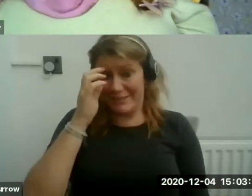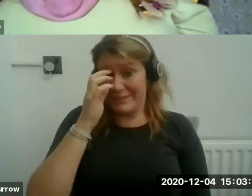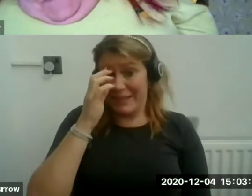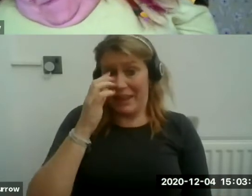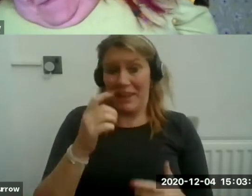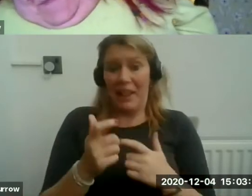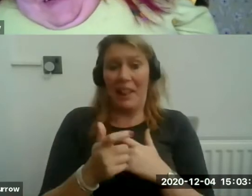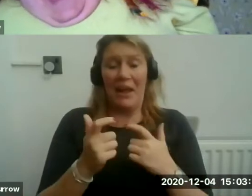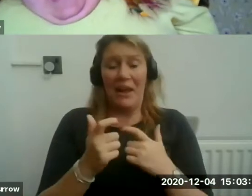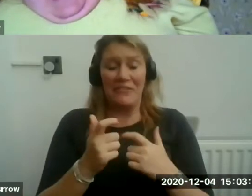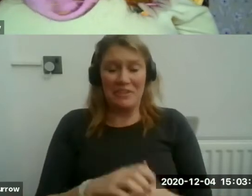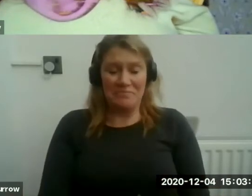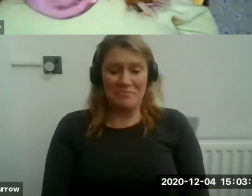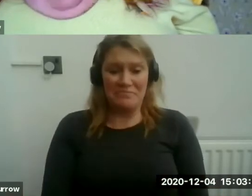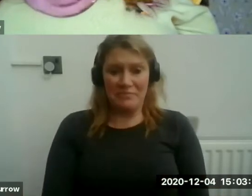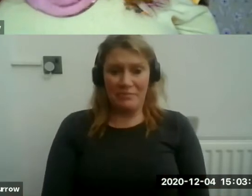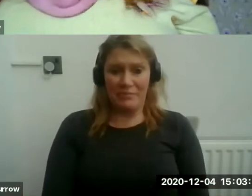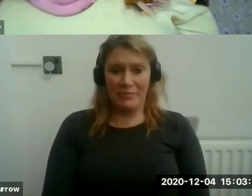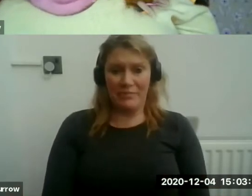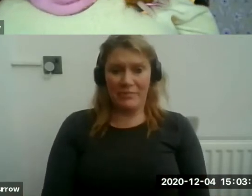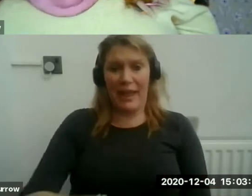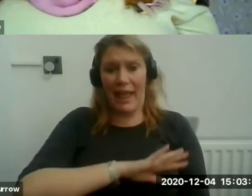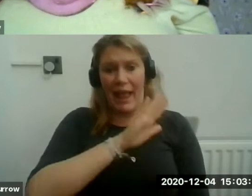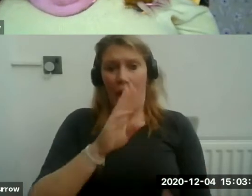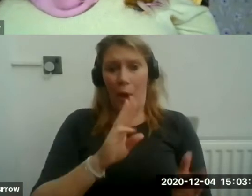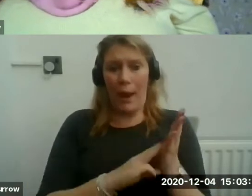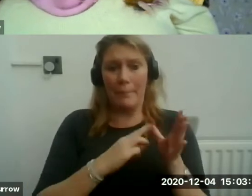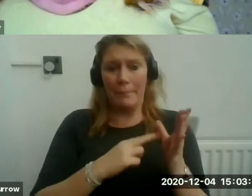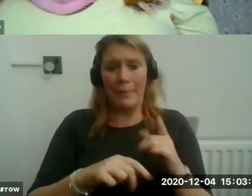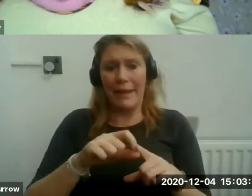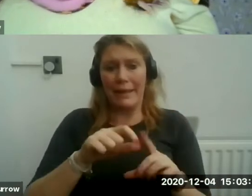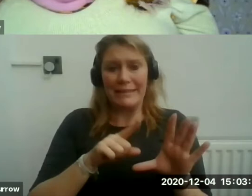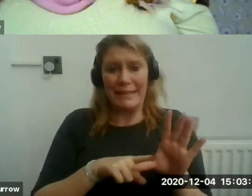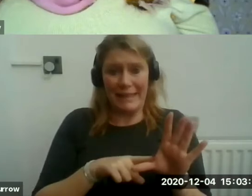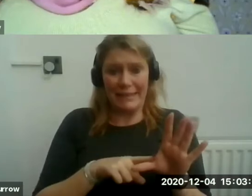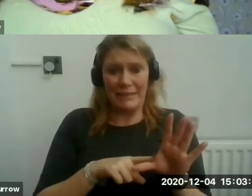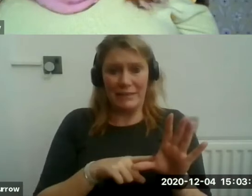Hi I'm Mandy Colleran. I'm in my